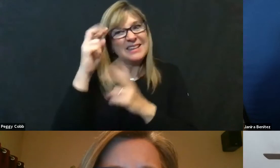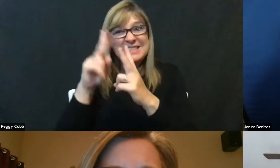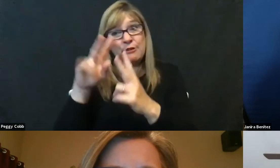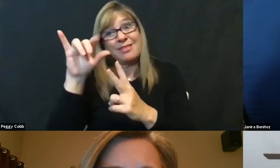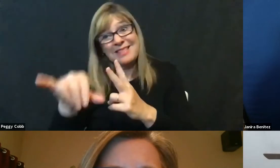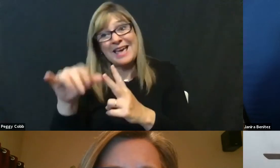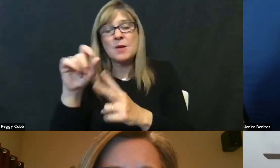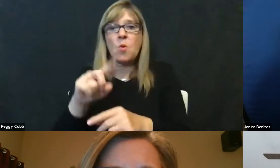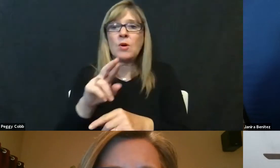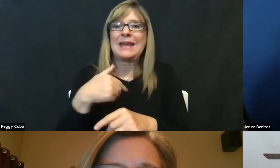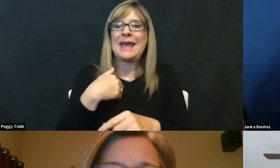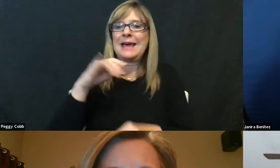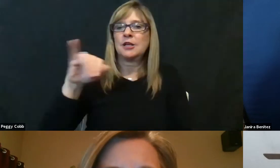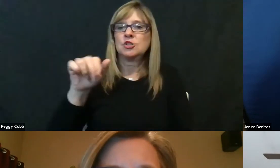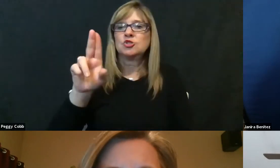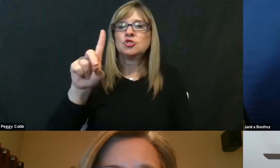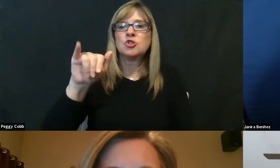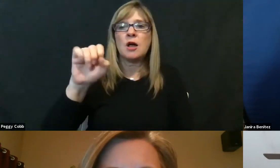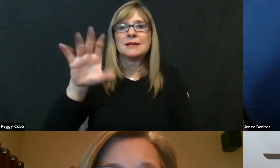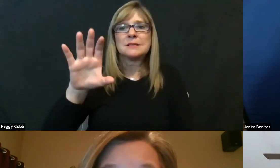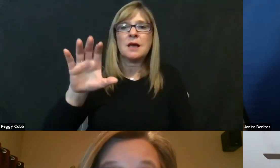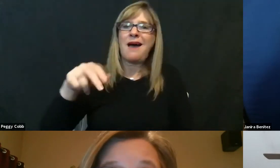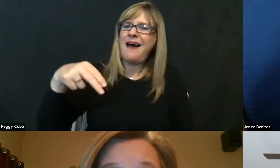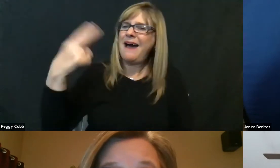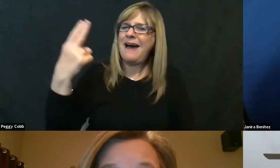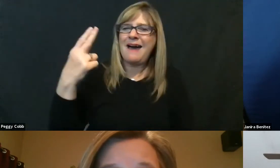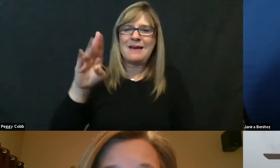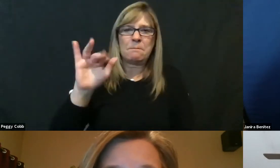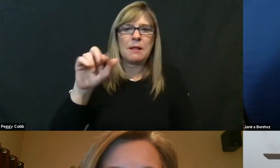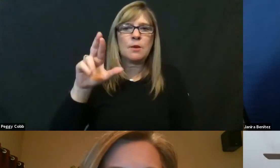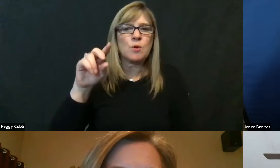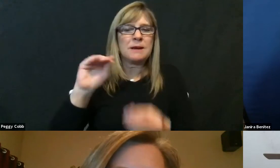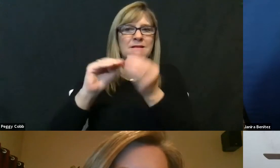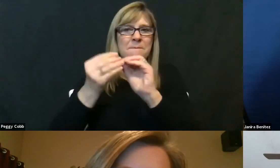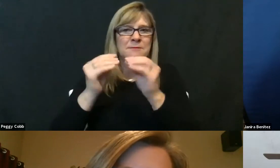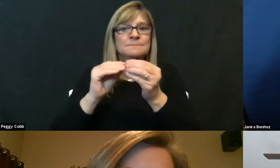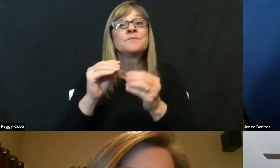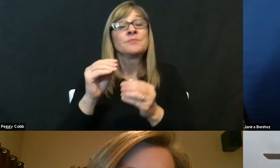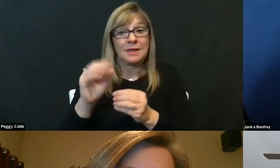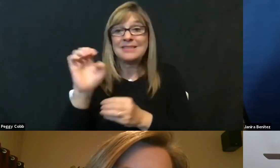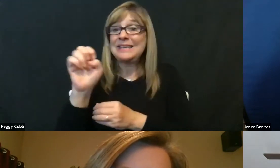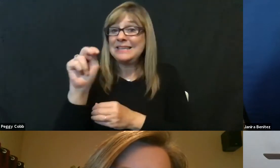he had jaundice, he had really high bilirubin levels and they said that, the ENC said that that possibly